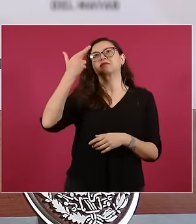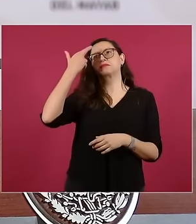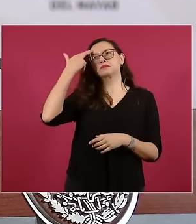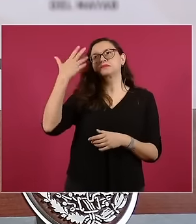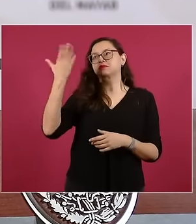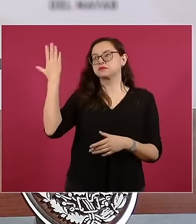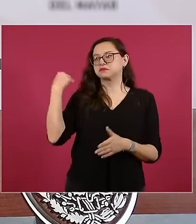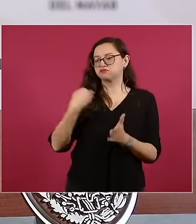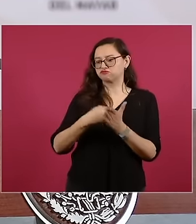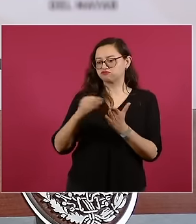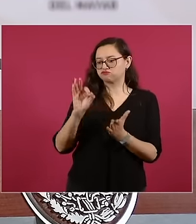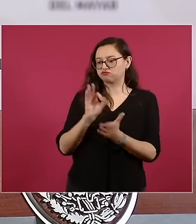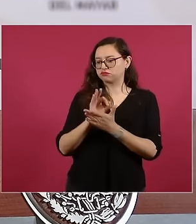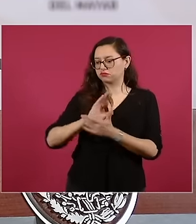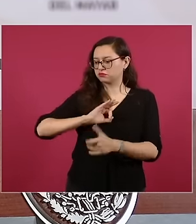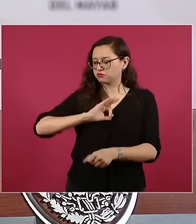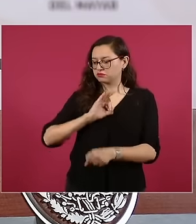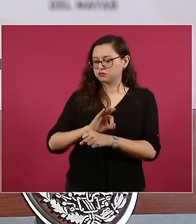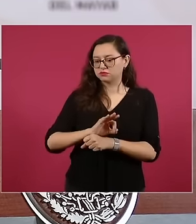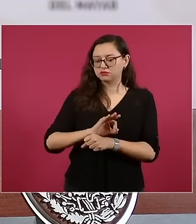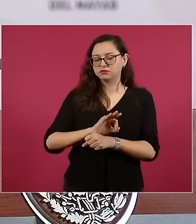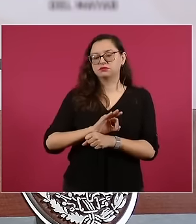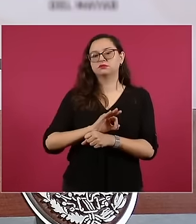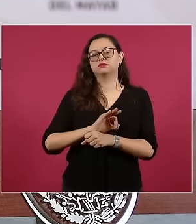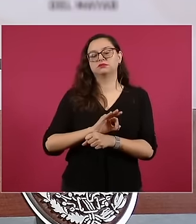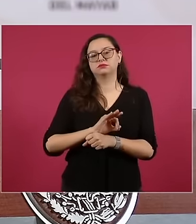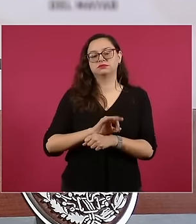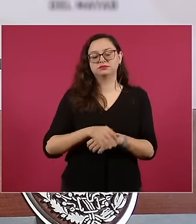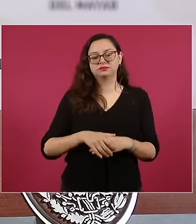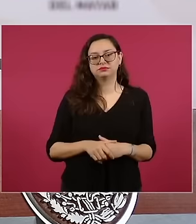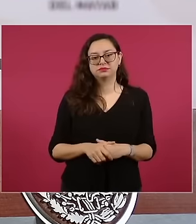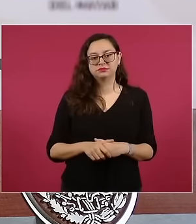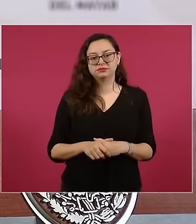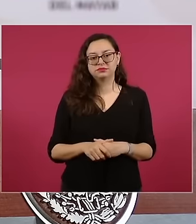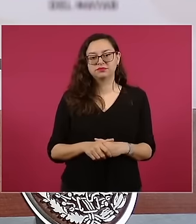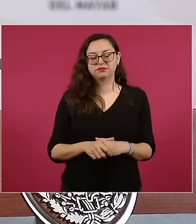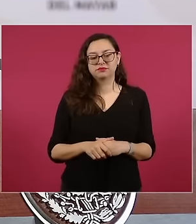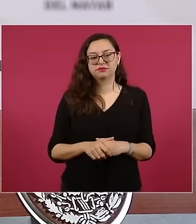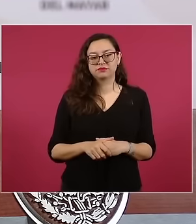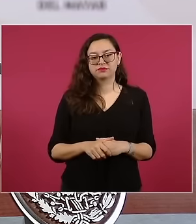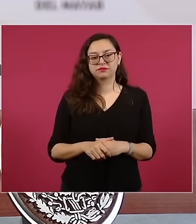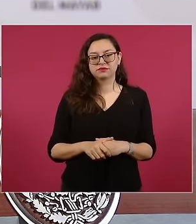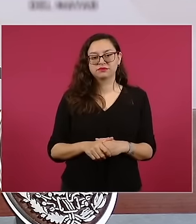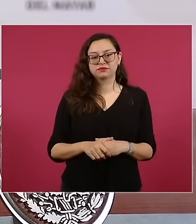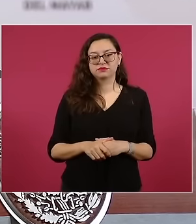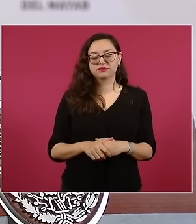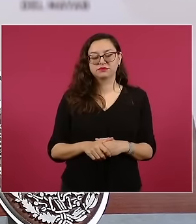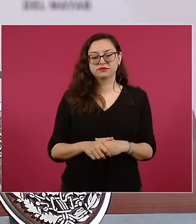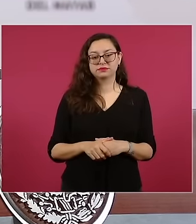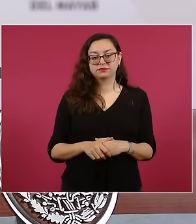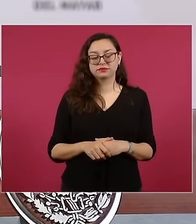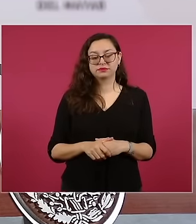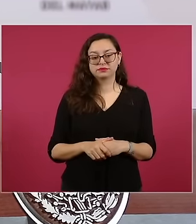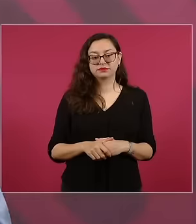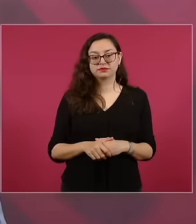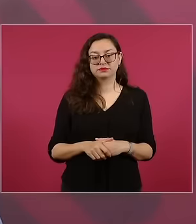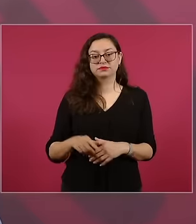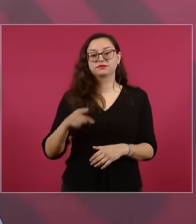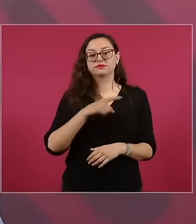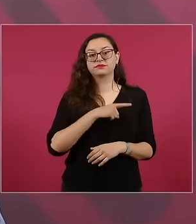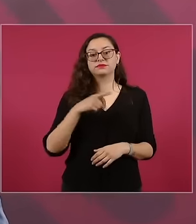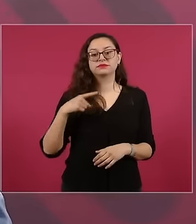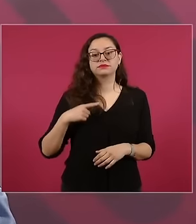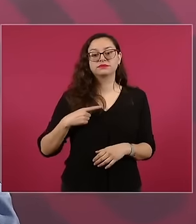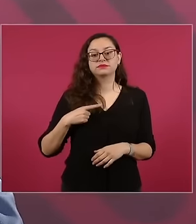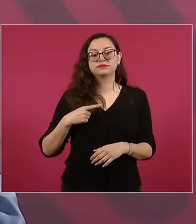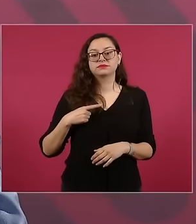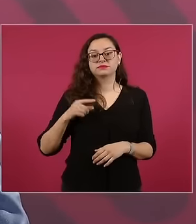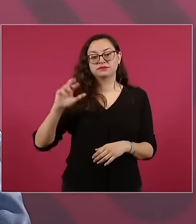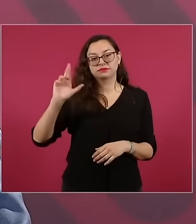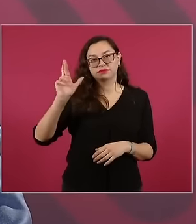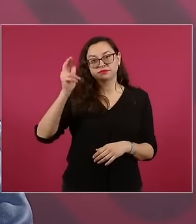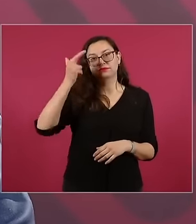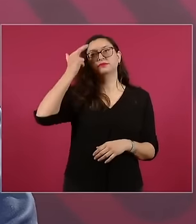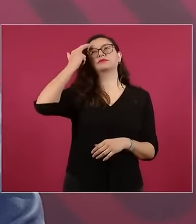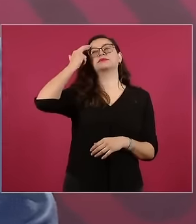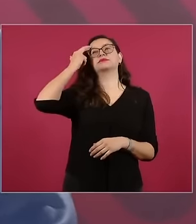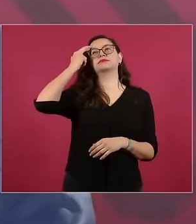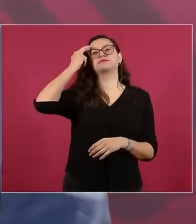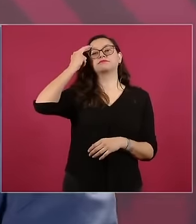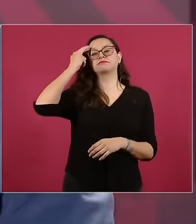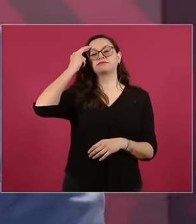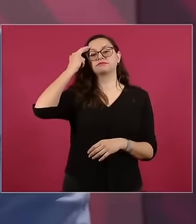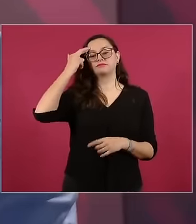country, do not forget that we must uphold justice, freedom,